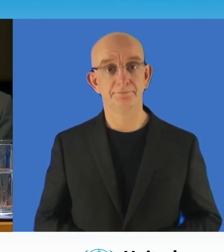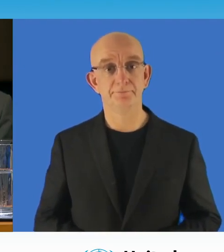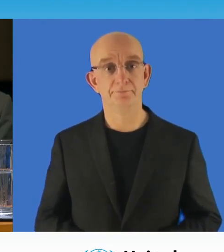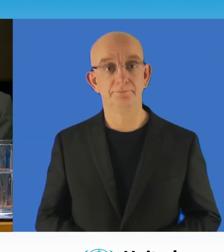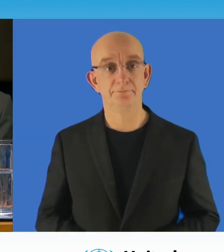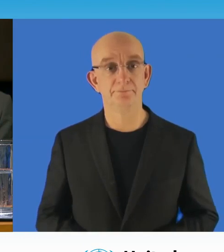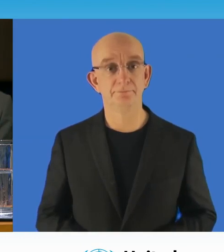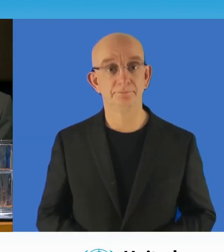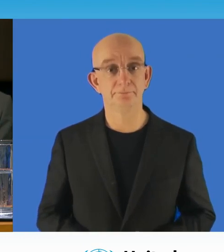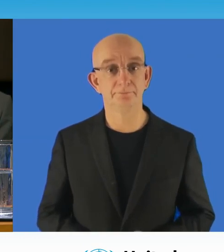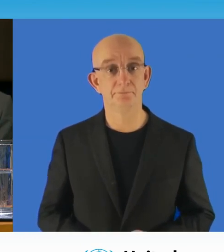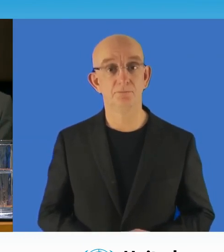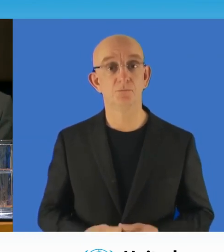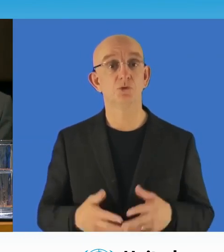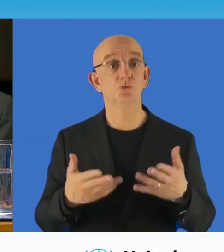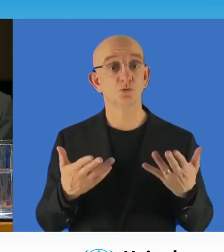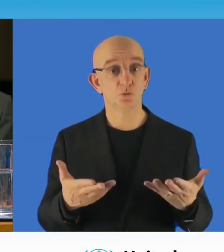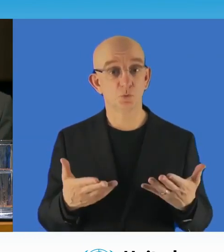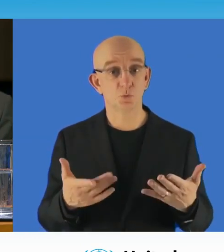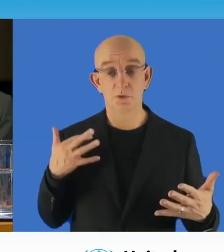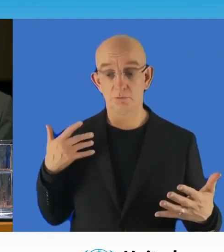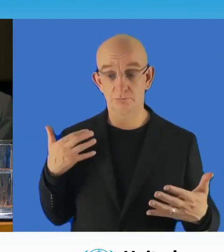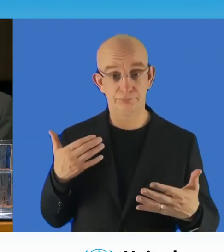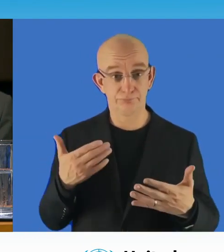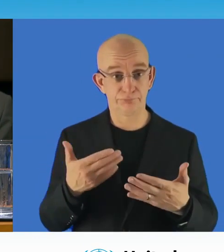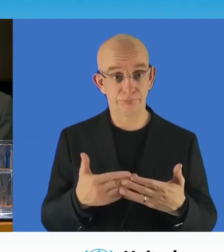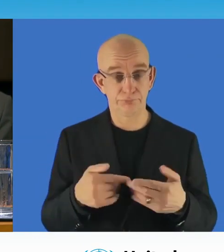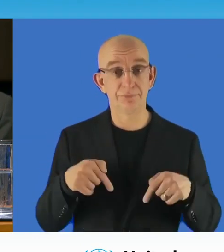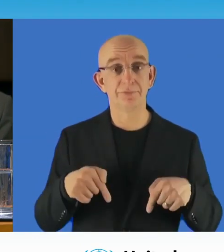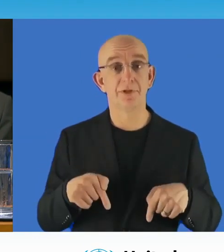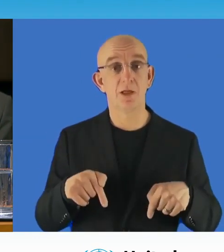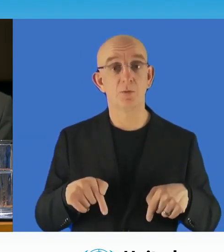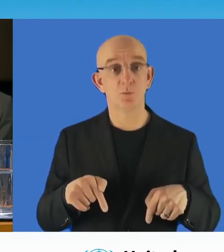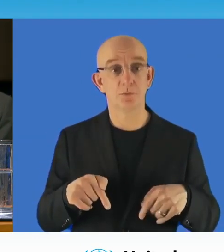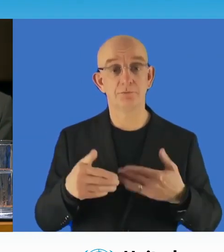like to invite the vice presidents of the conference distinguished representatives